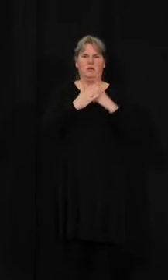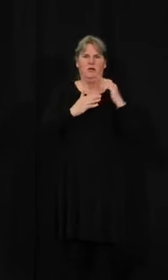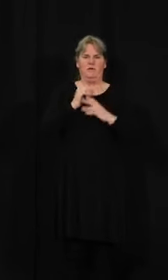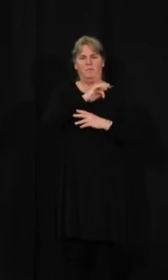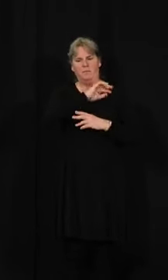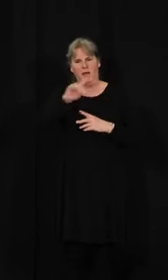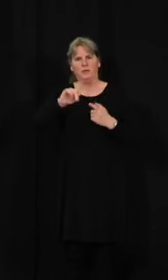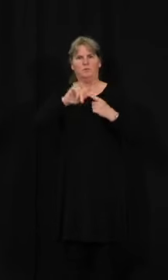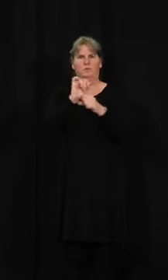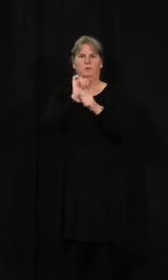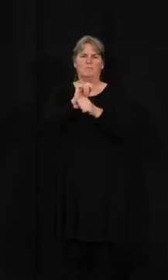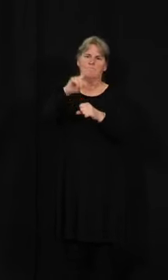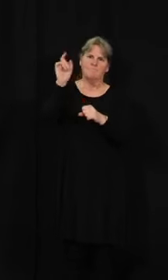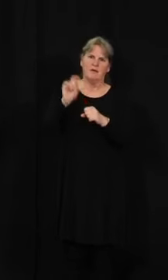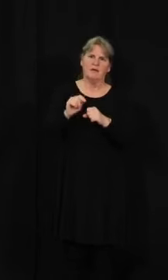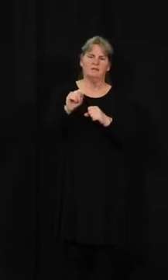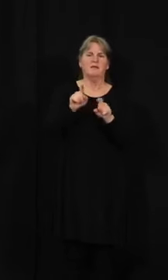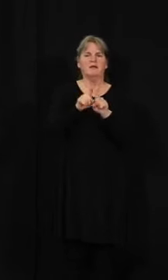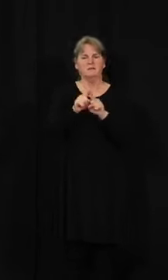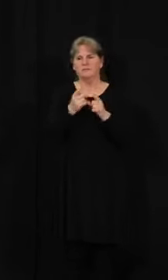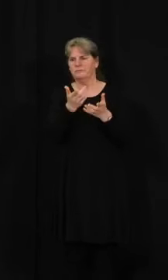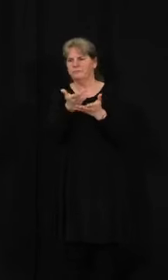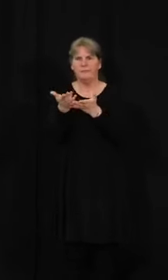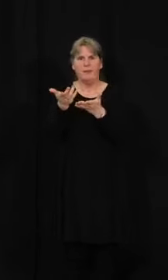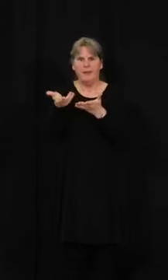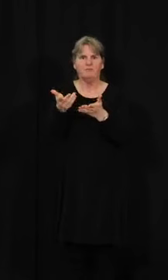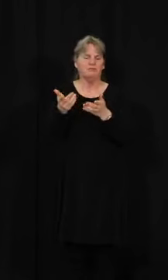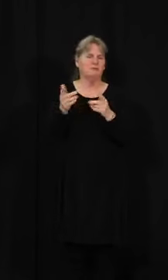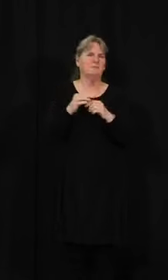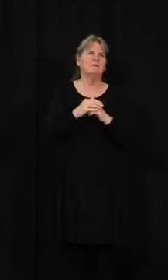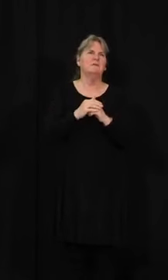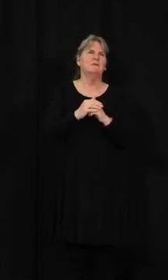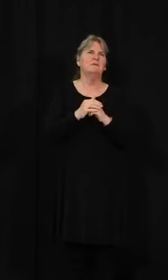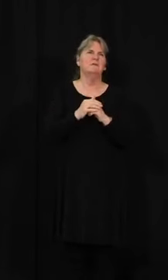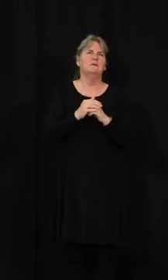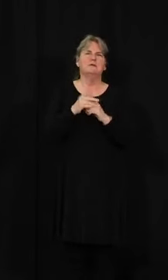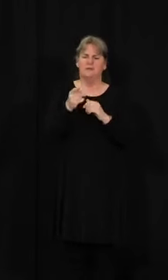workplace and vice versa. So part of the workplace set